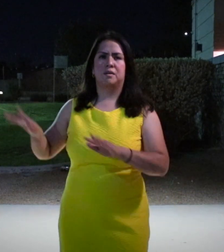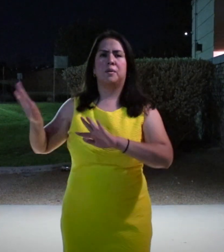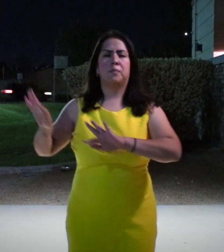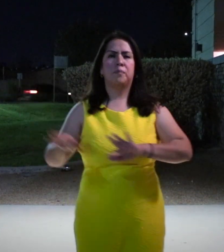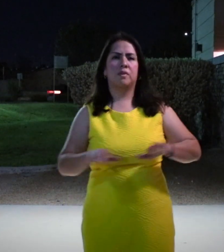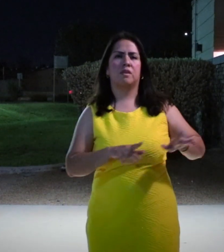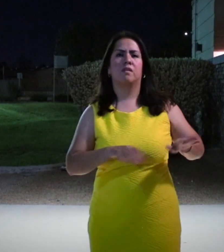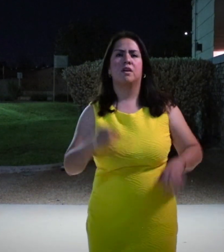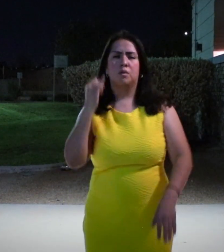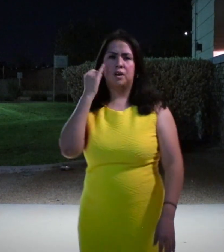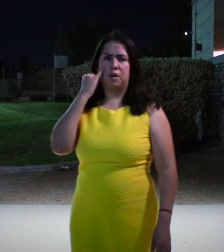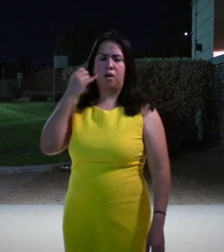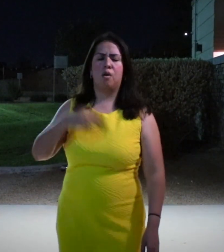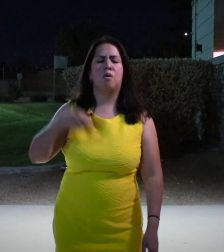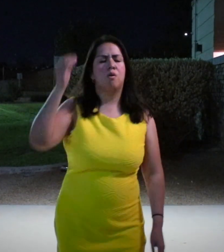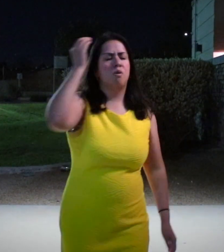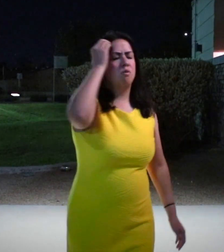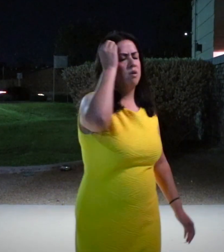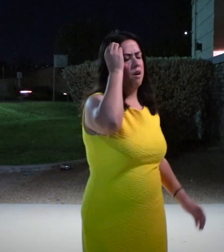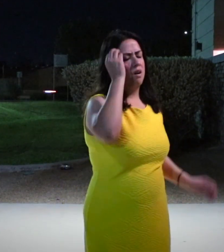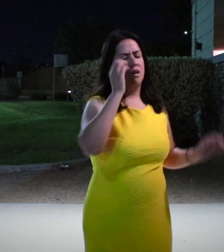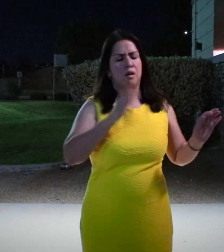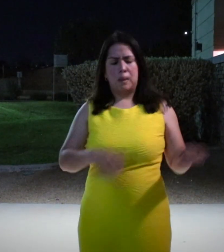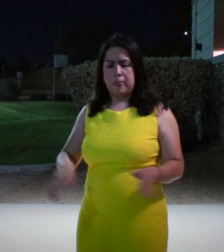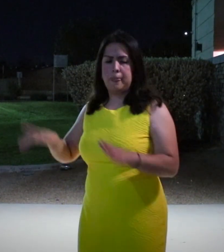If I would have known